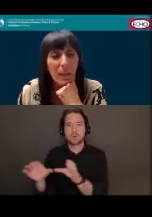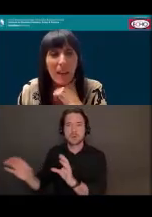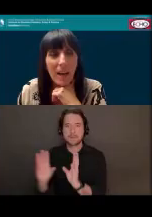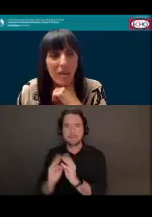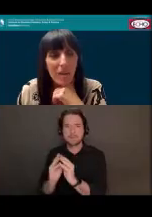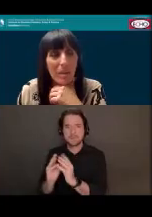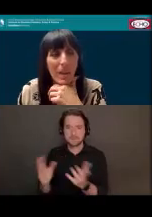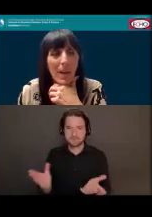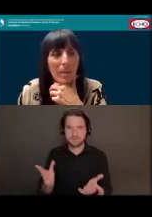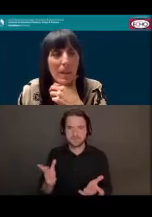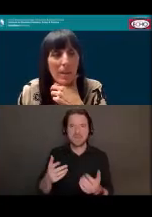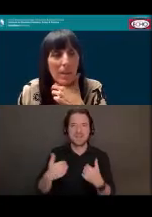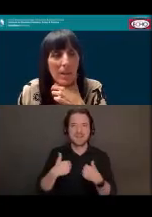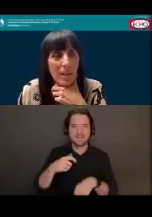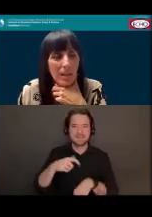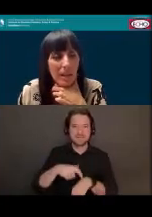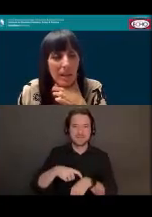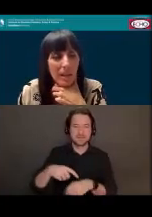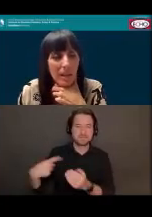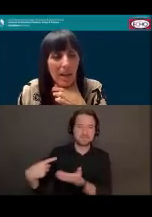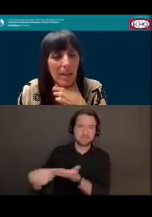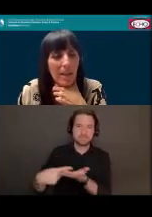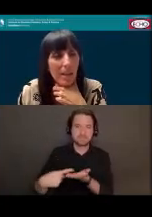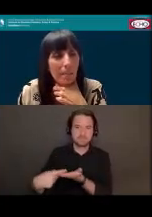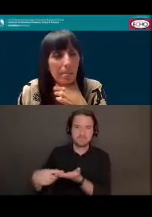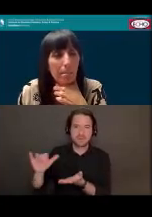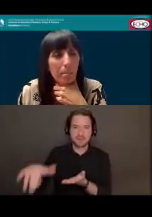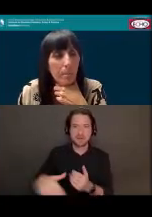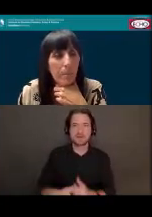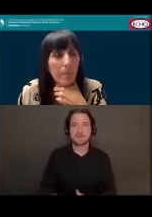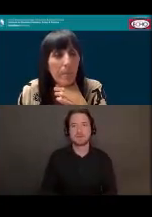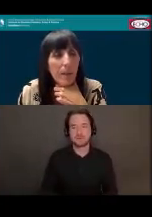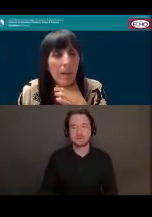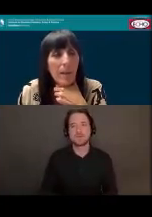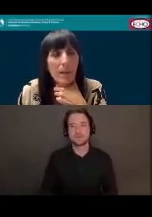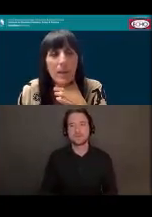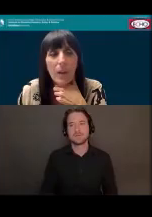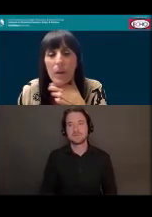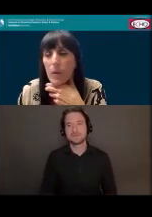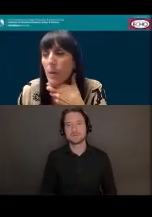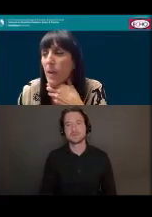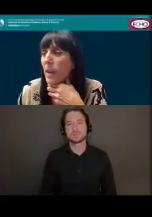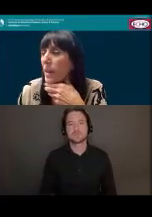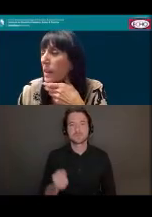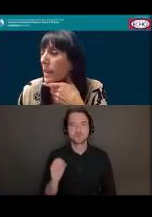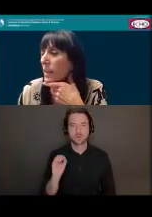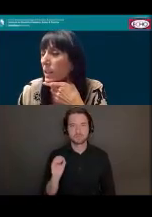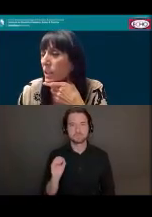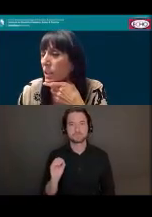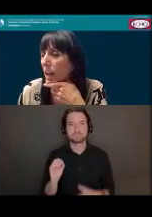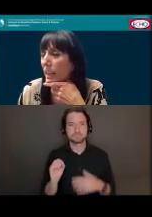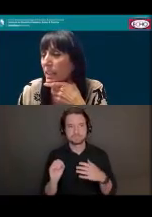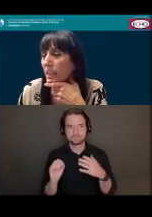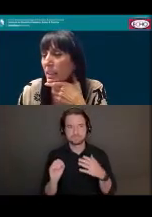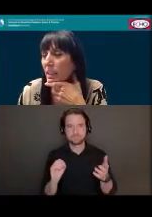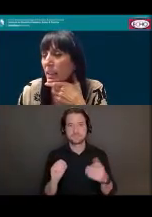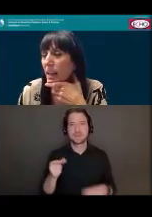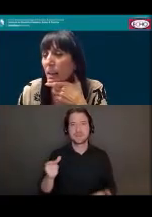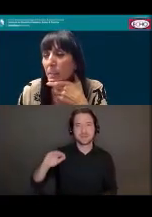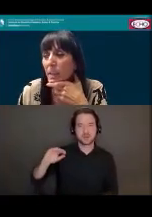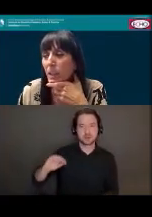we can have some time to discuss that. So this child. He is